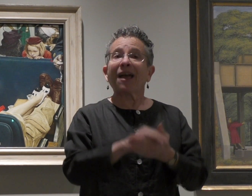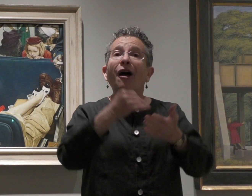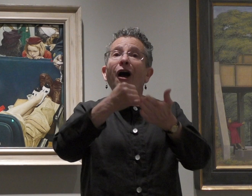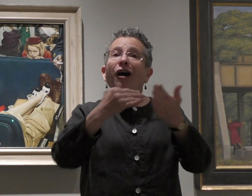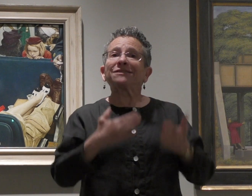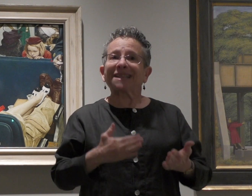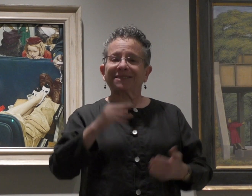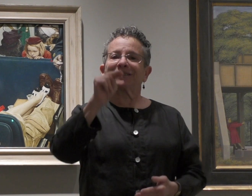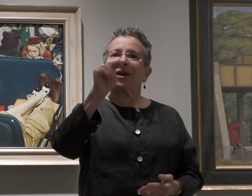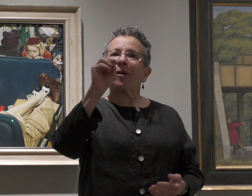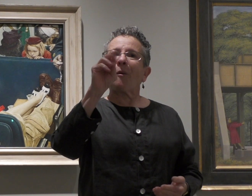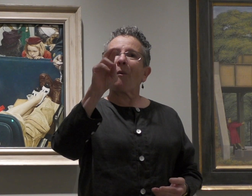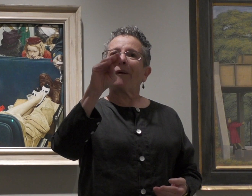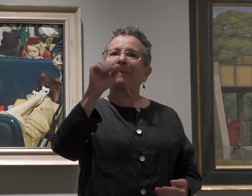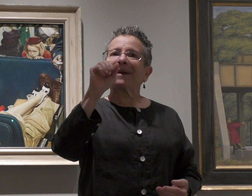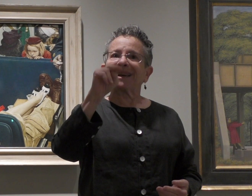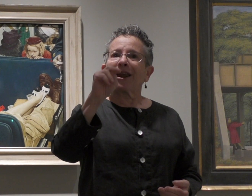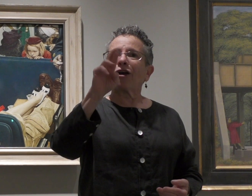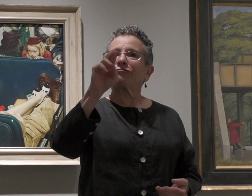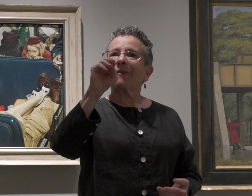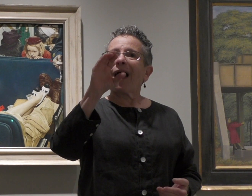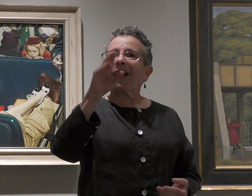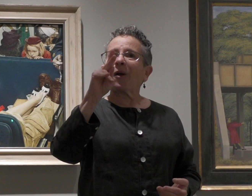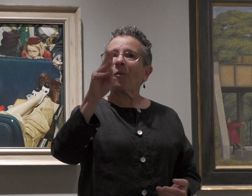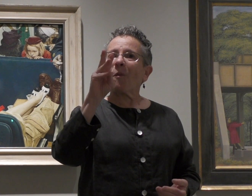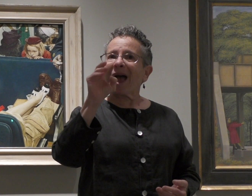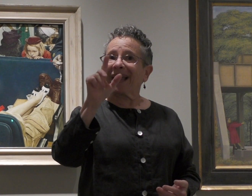The artist is Norman Rockwell.